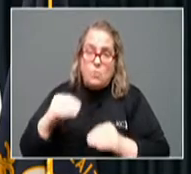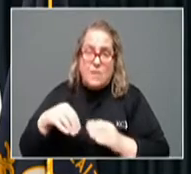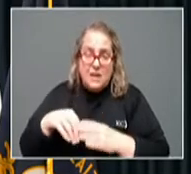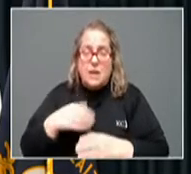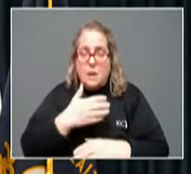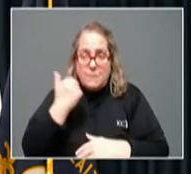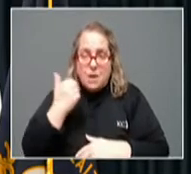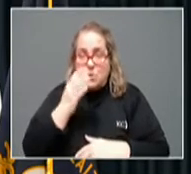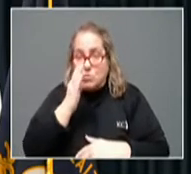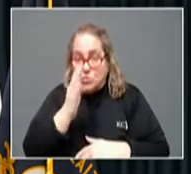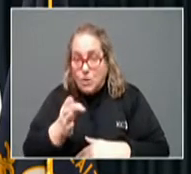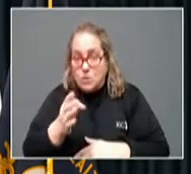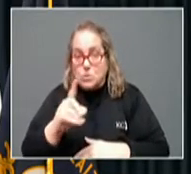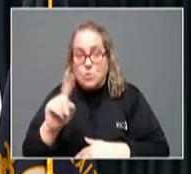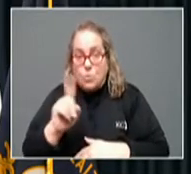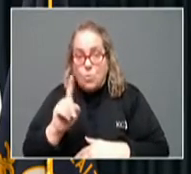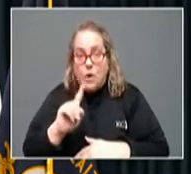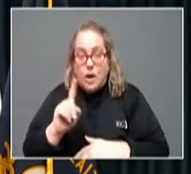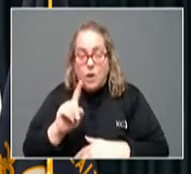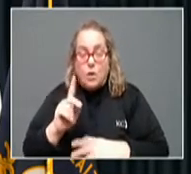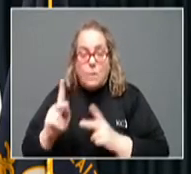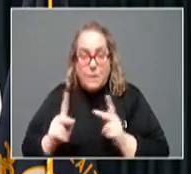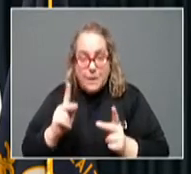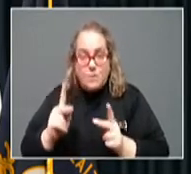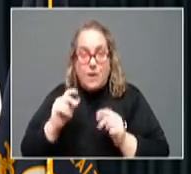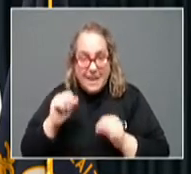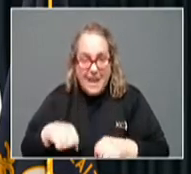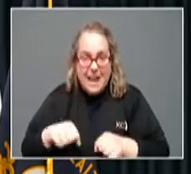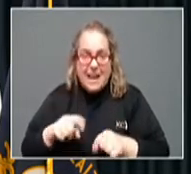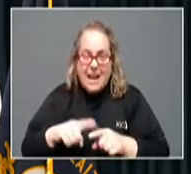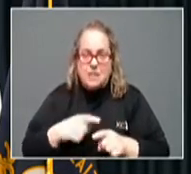to where people can as we move out of the red and should feel more